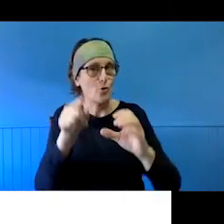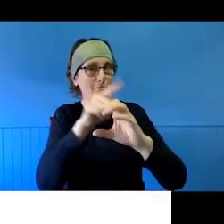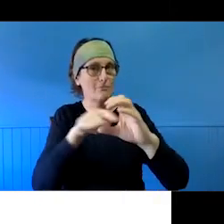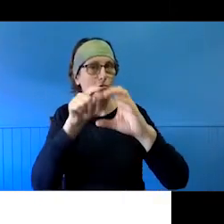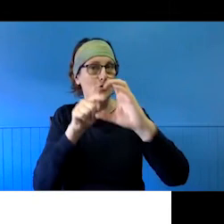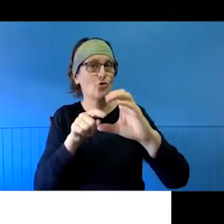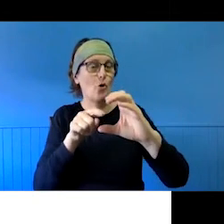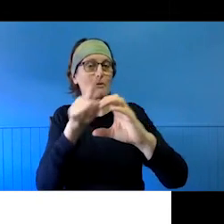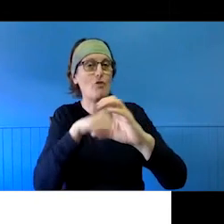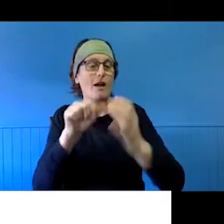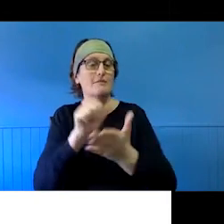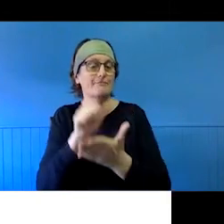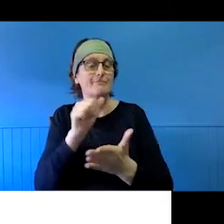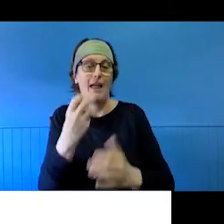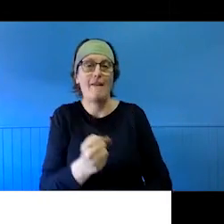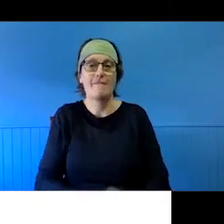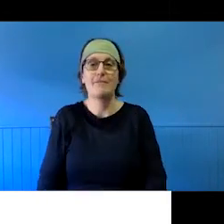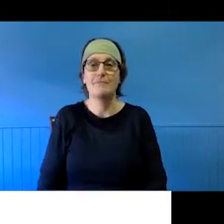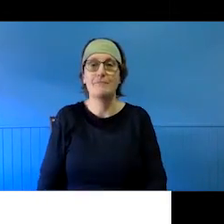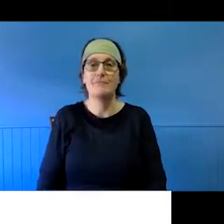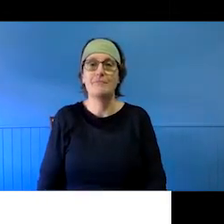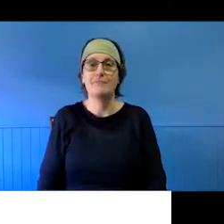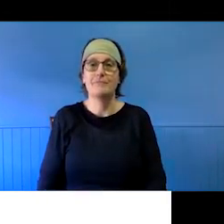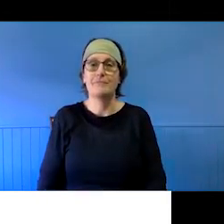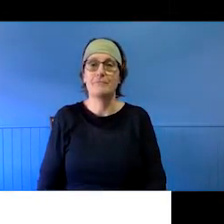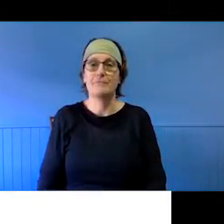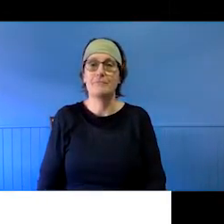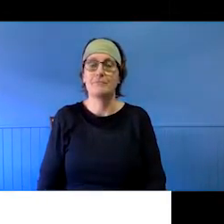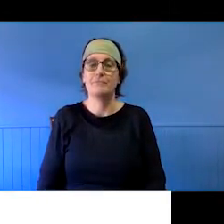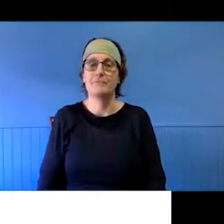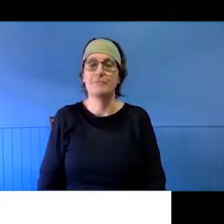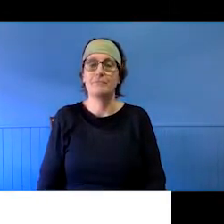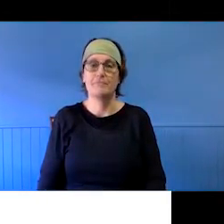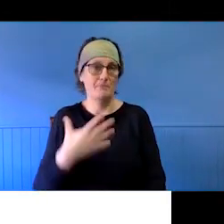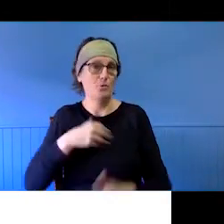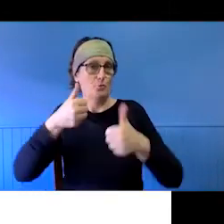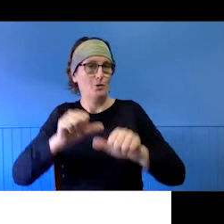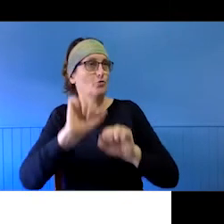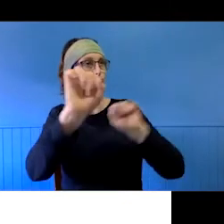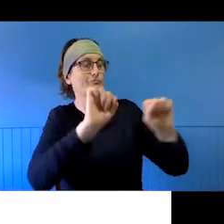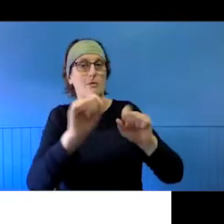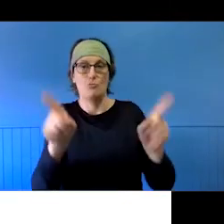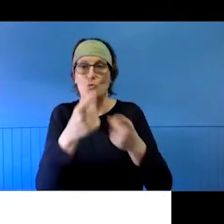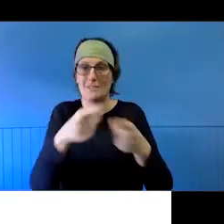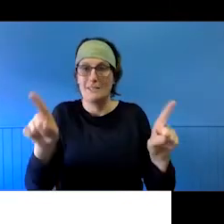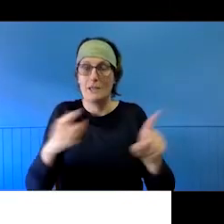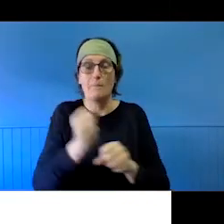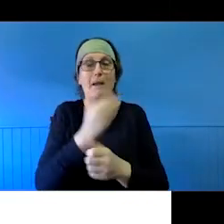We want to make sure that we're adhering to copyright for music and ensuring that everybody is getting paid for